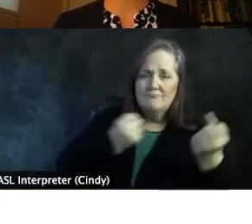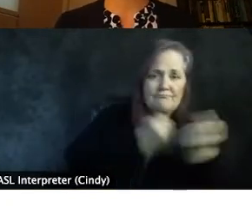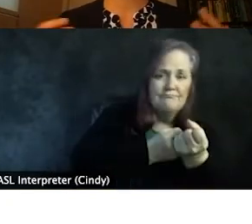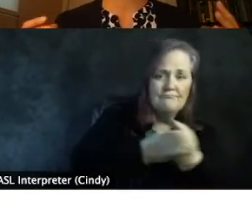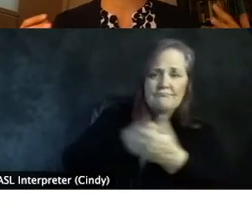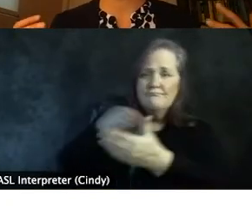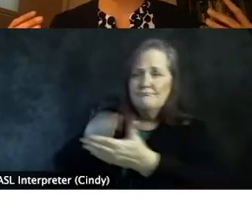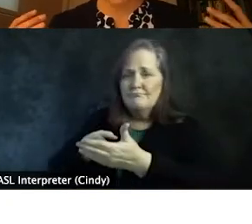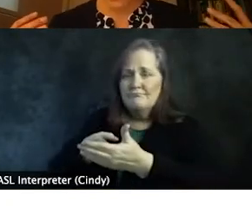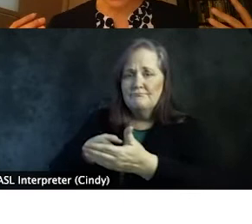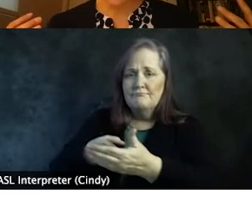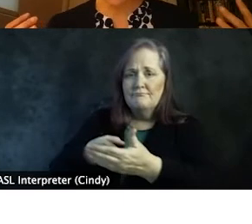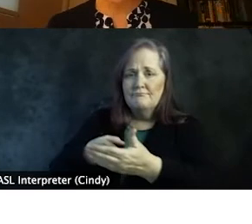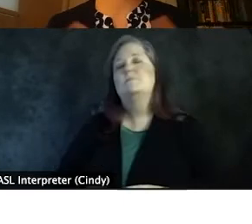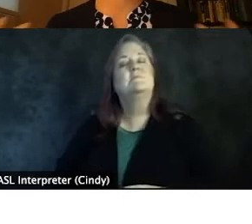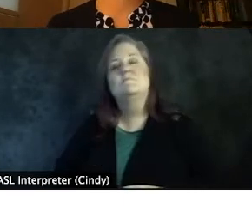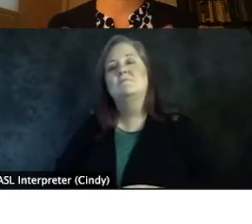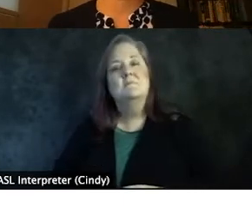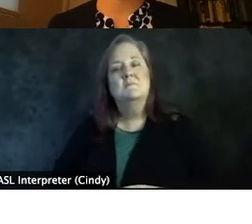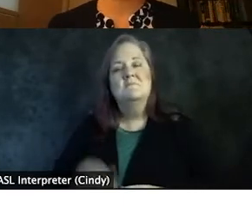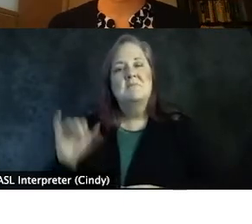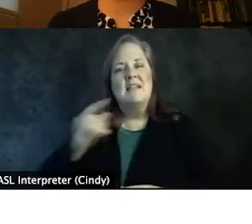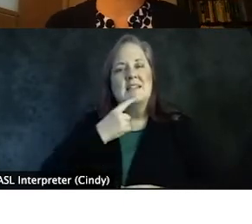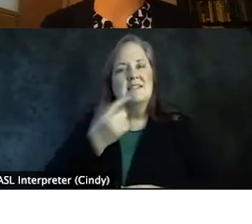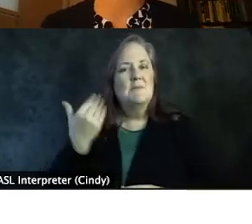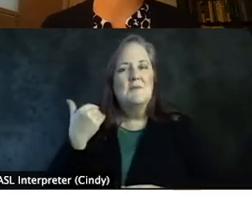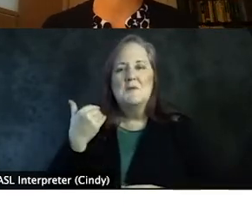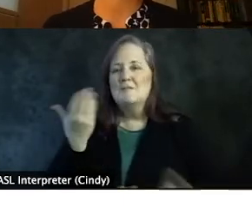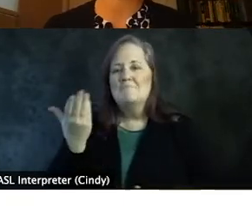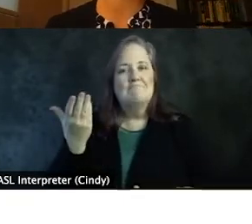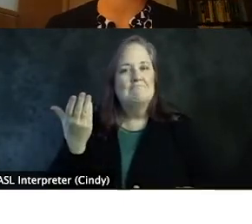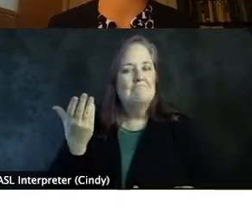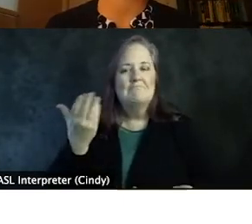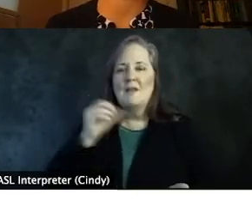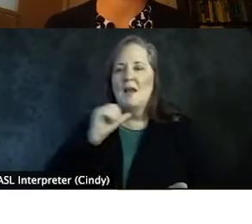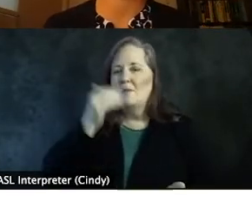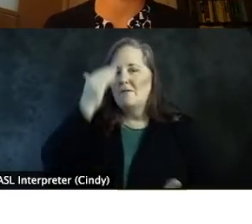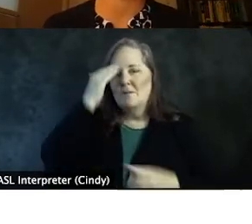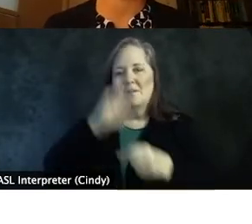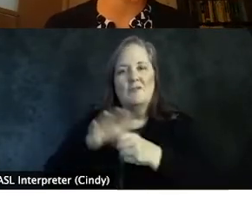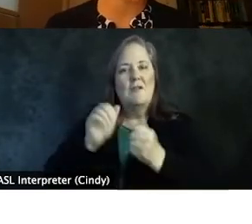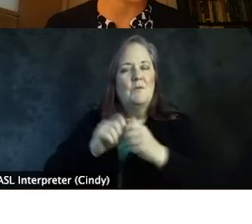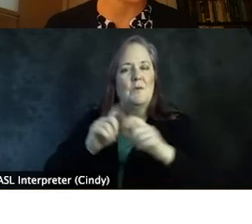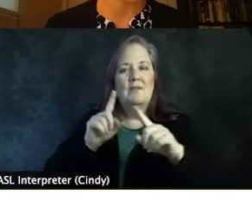Because of this robust treatment schedule, many of the clinics are often open six days a week